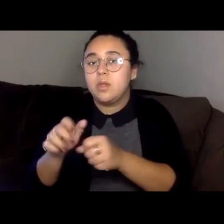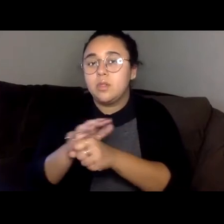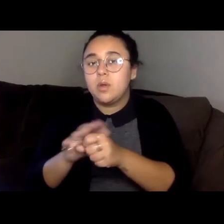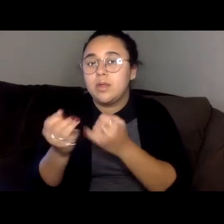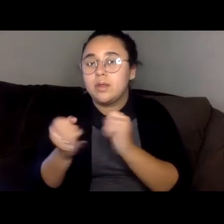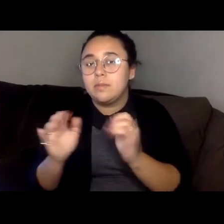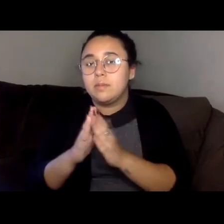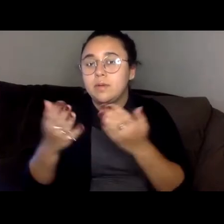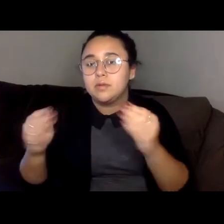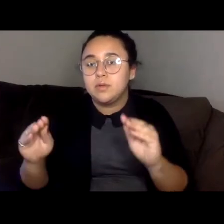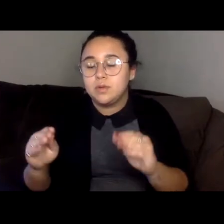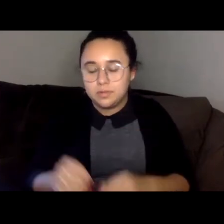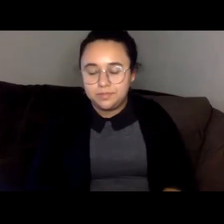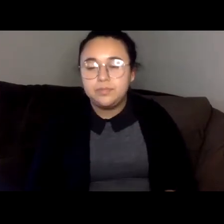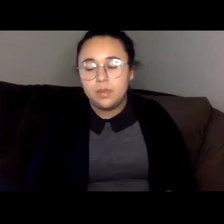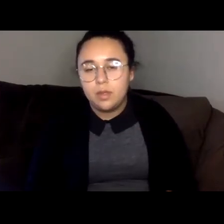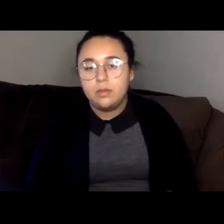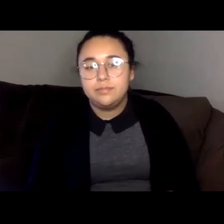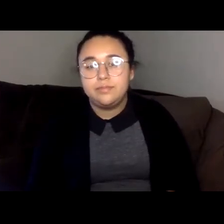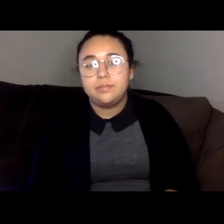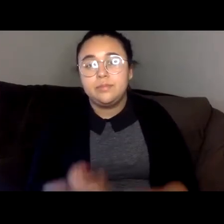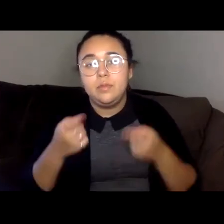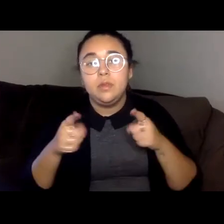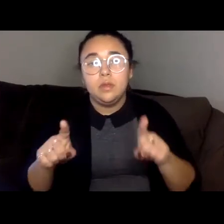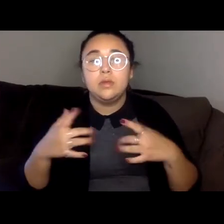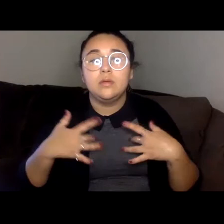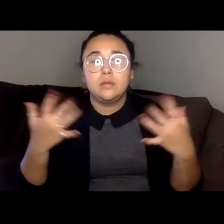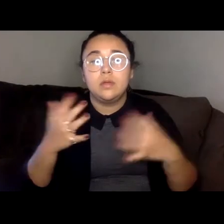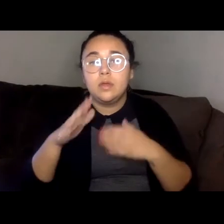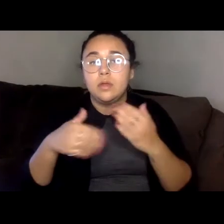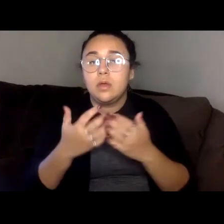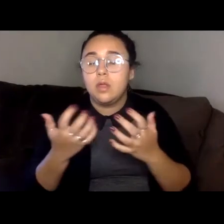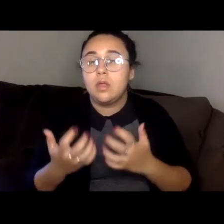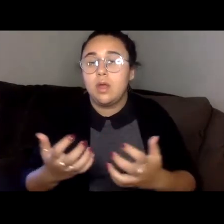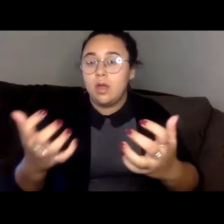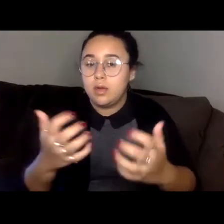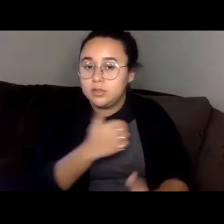During the event, we ask that all audience members practice non violence in the chat